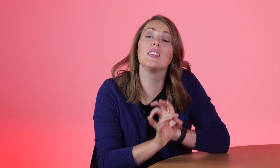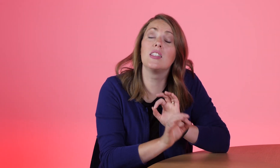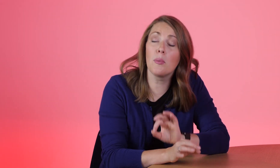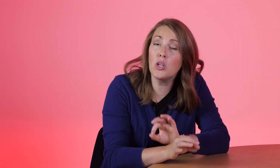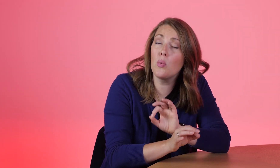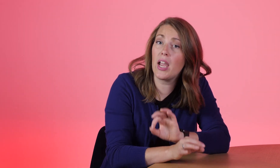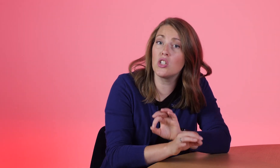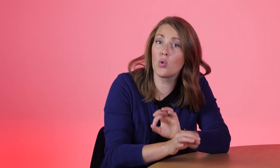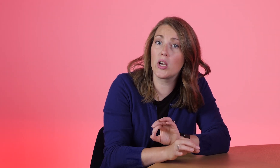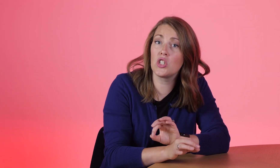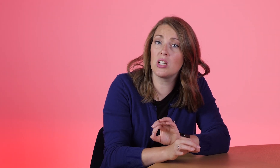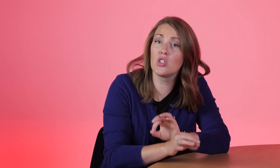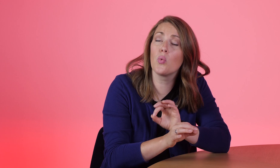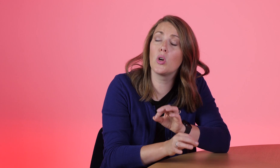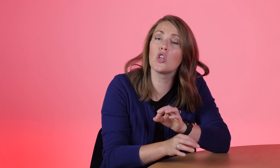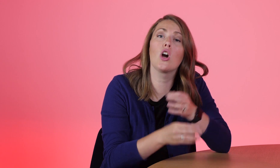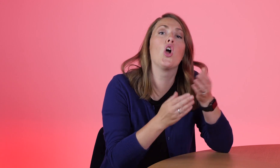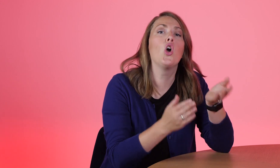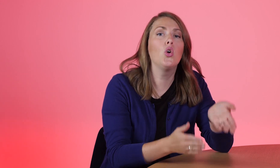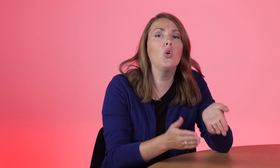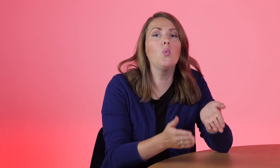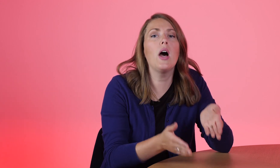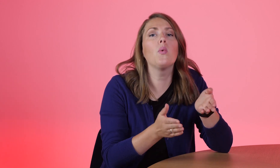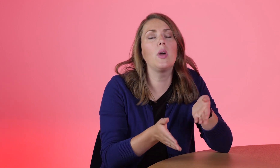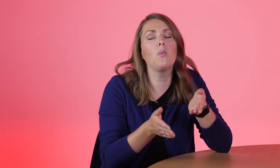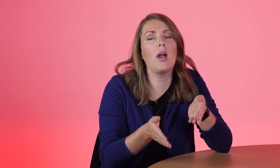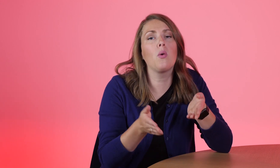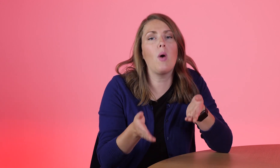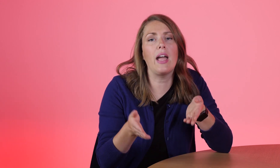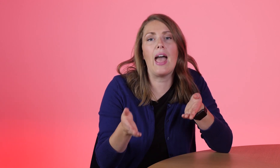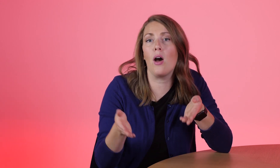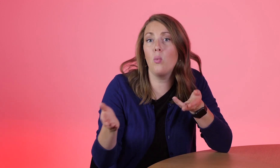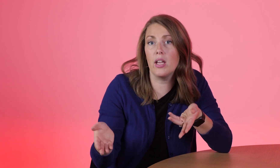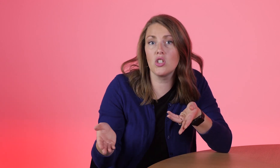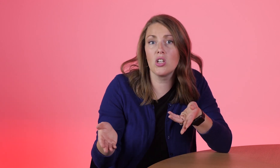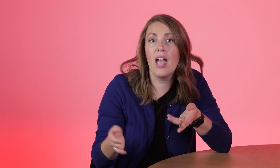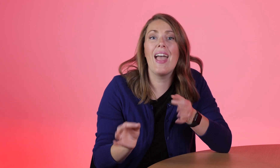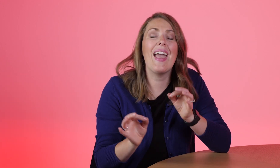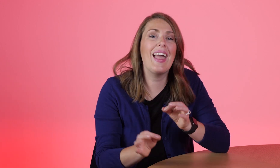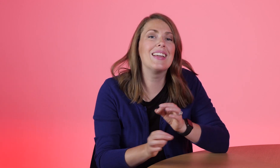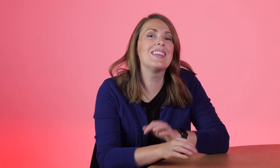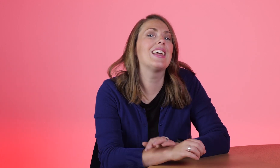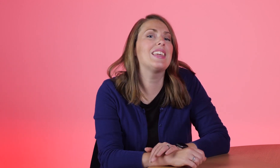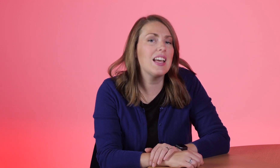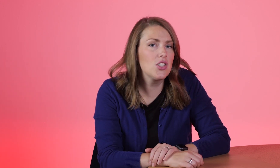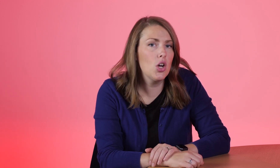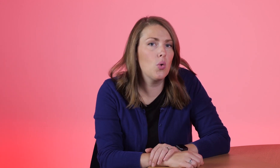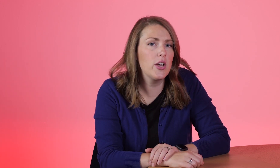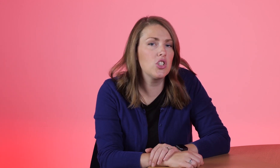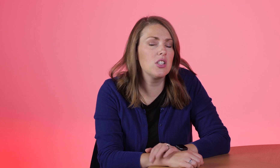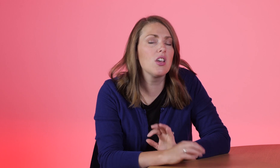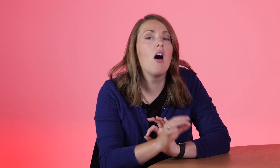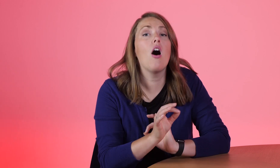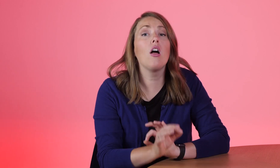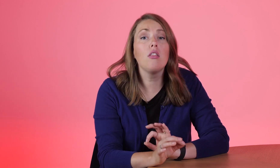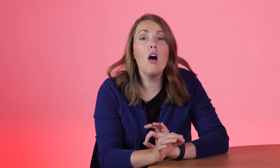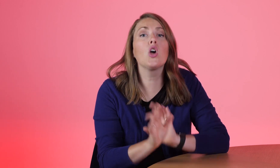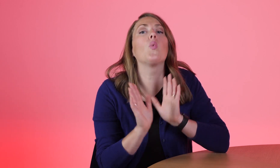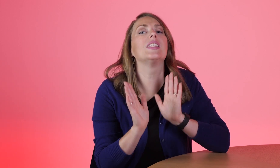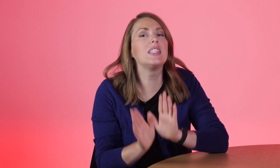wh questions which are who what when where why how which and yes no questions along with